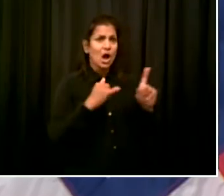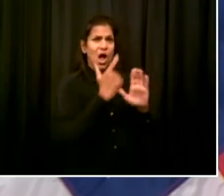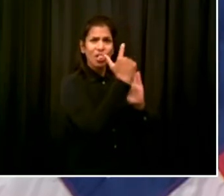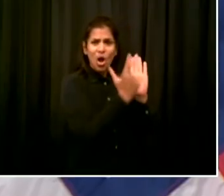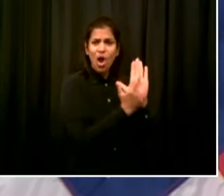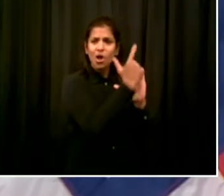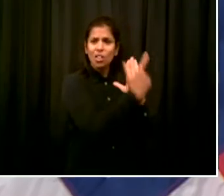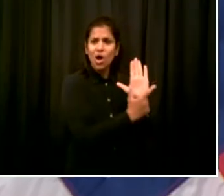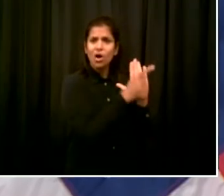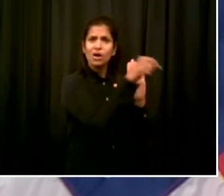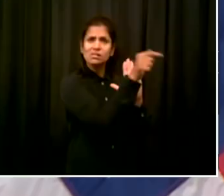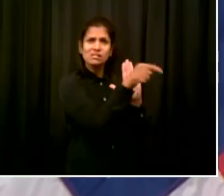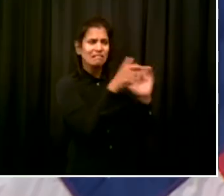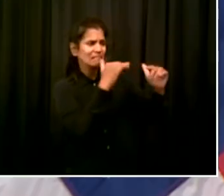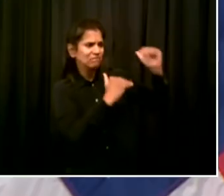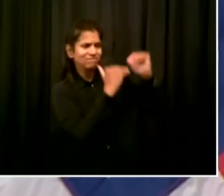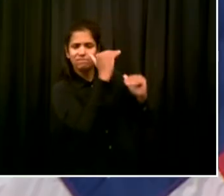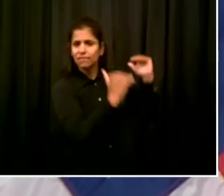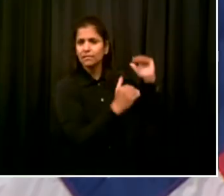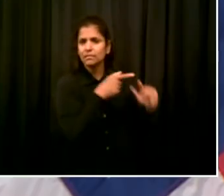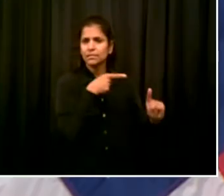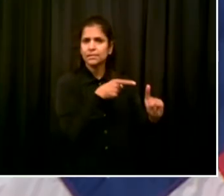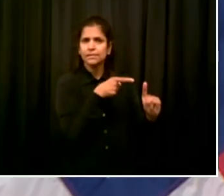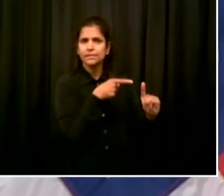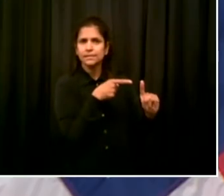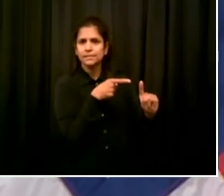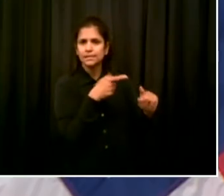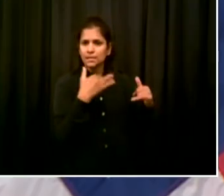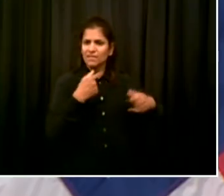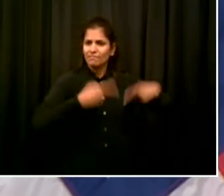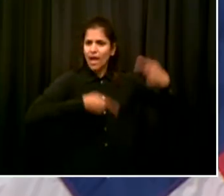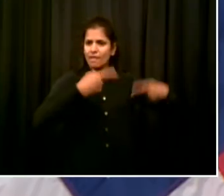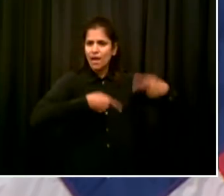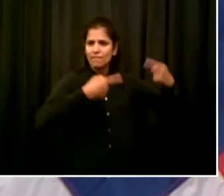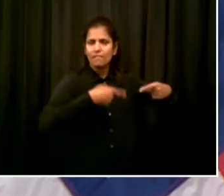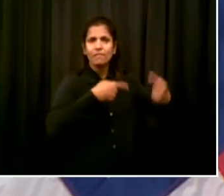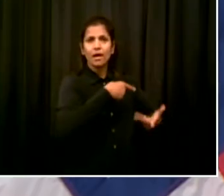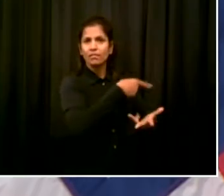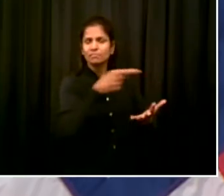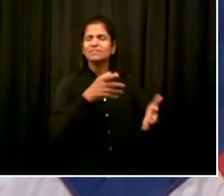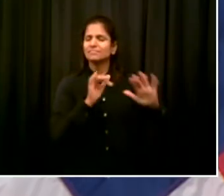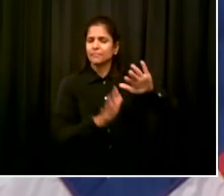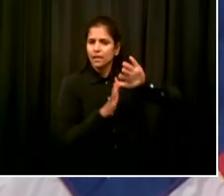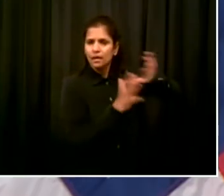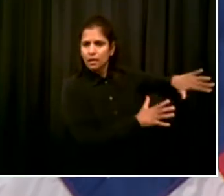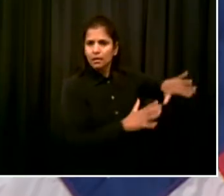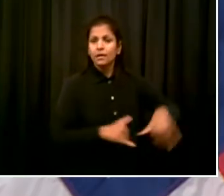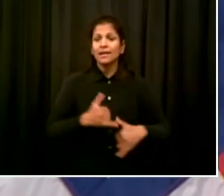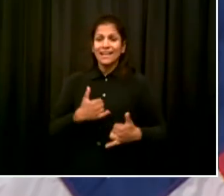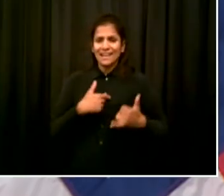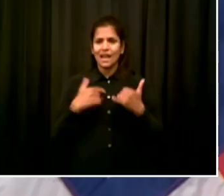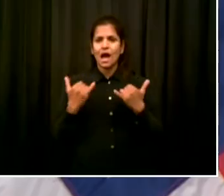PIECES EXACTLY WHAT THE MAR YO JUST SAID . THEIR OTHER LAWS WE CAN DEBATE THAT UNTIL THE